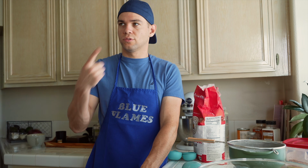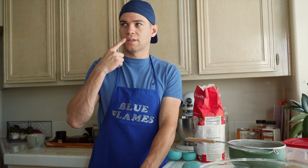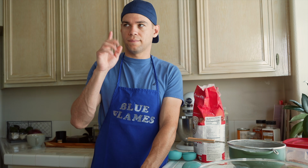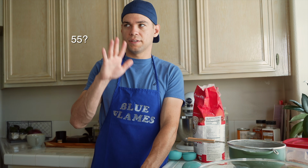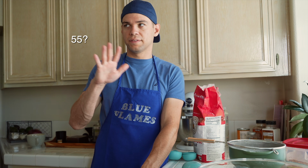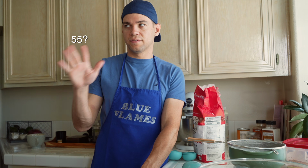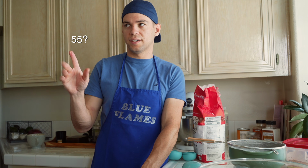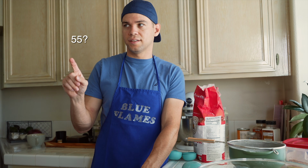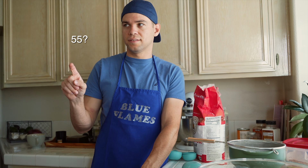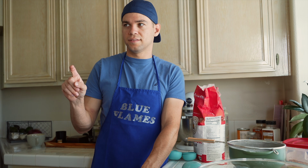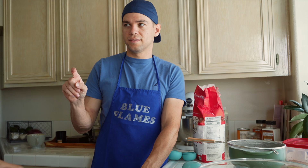R: you said 55?